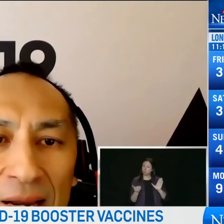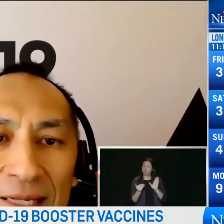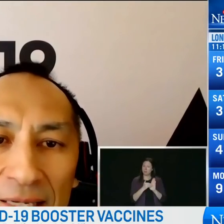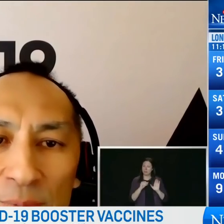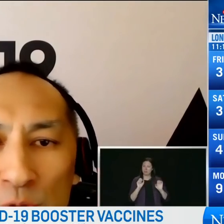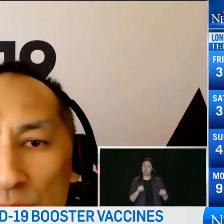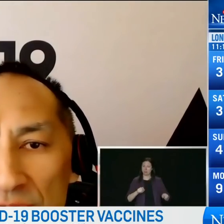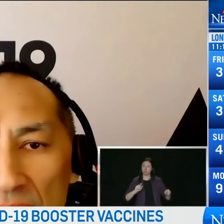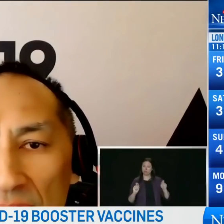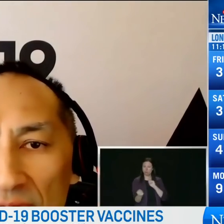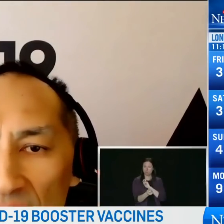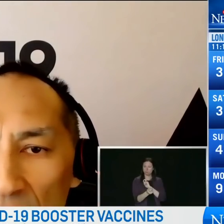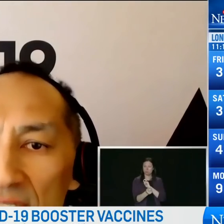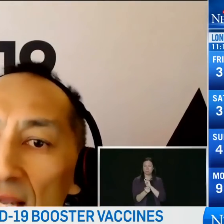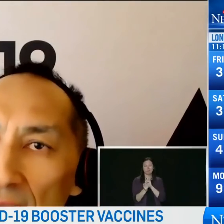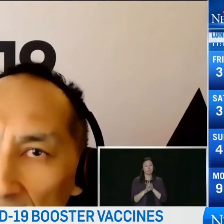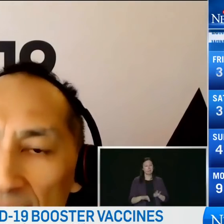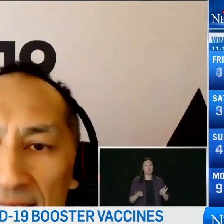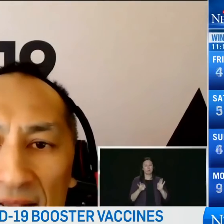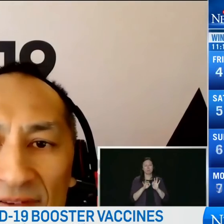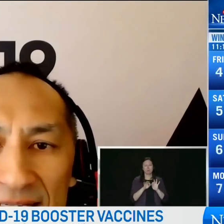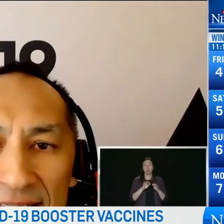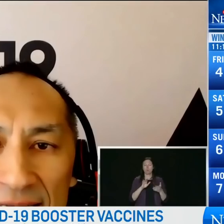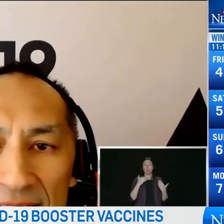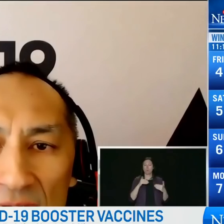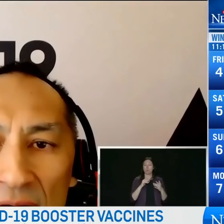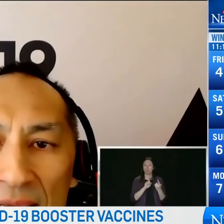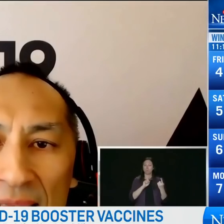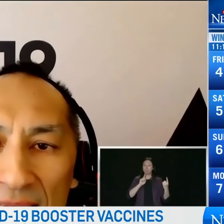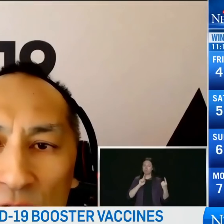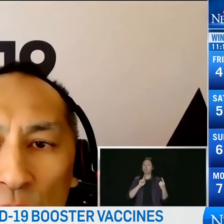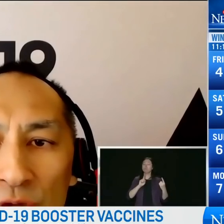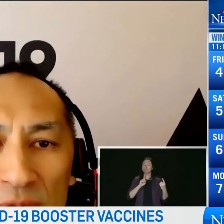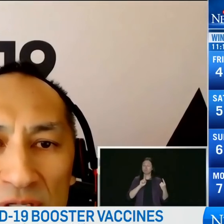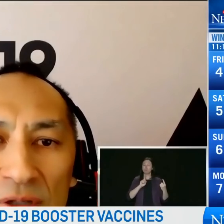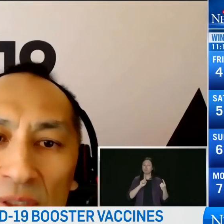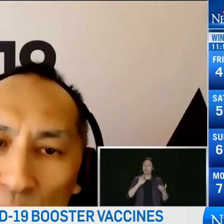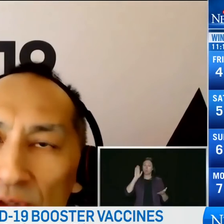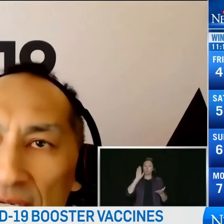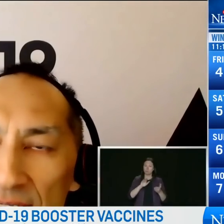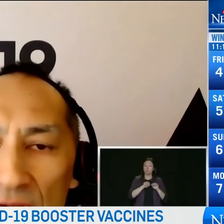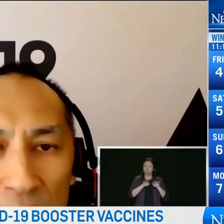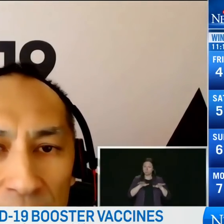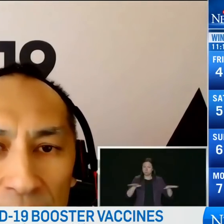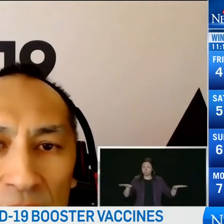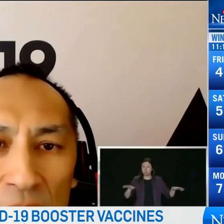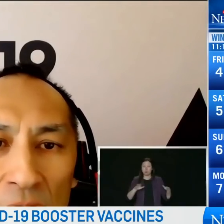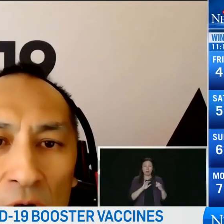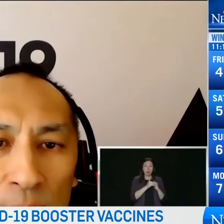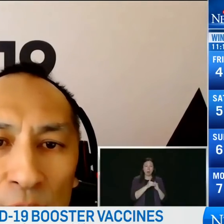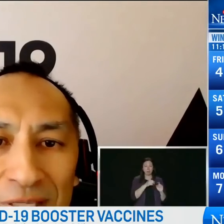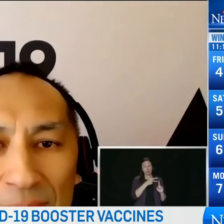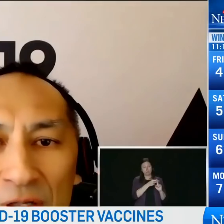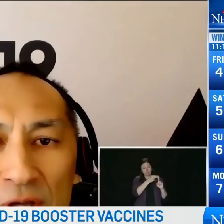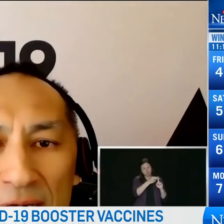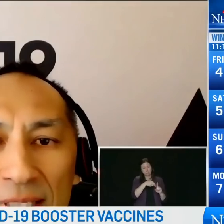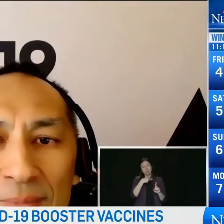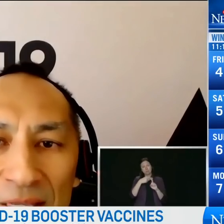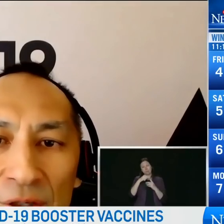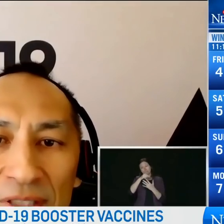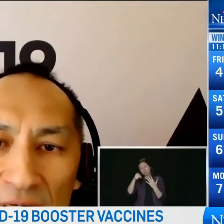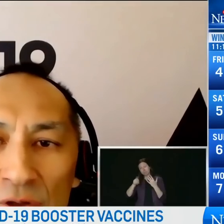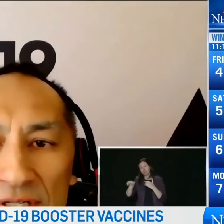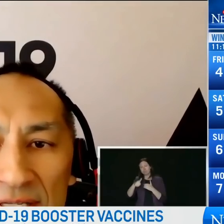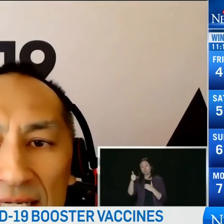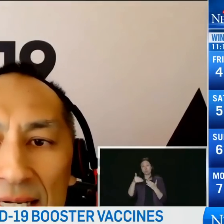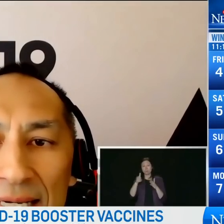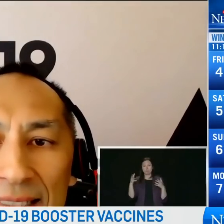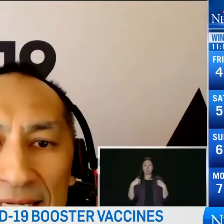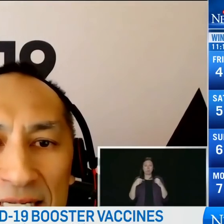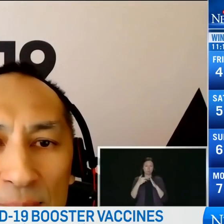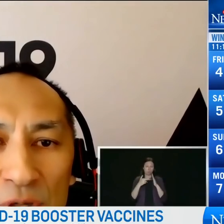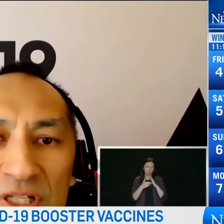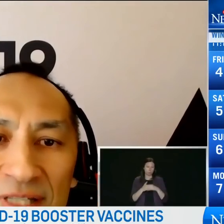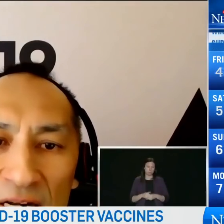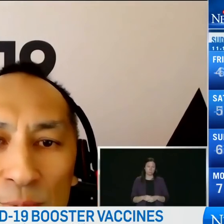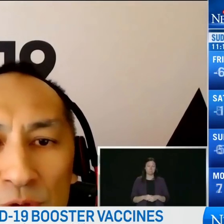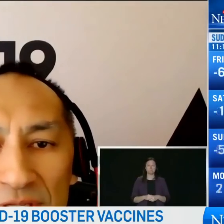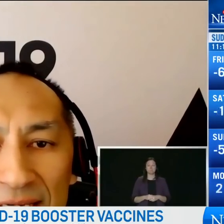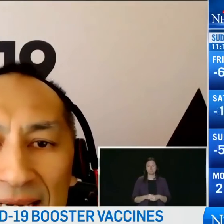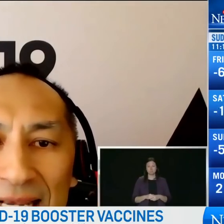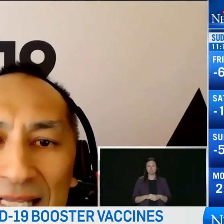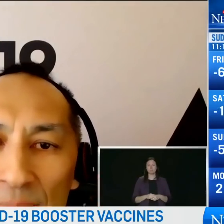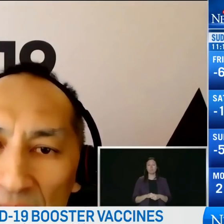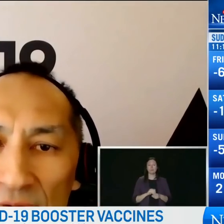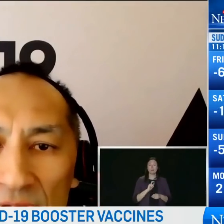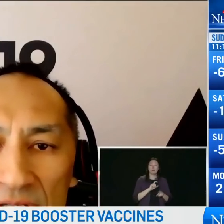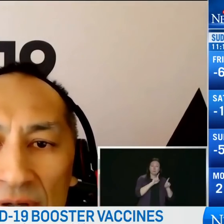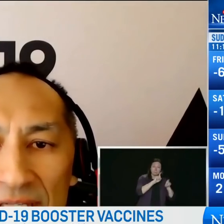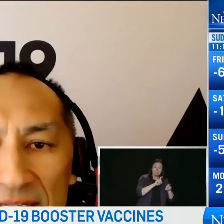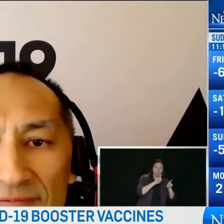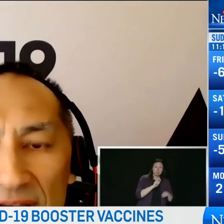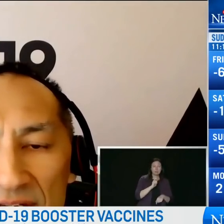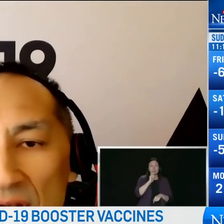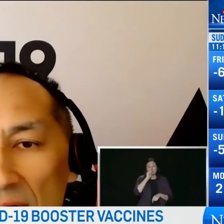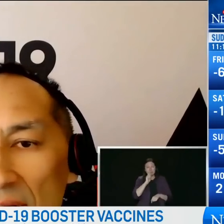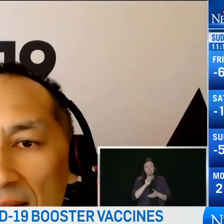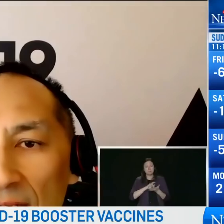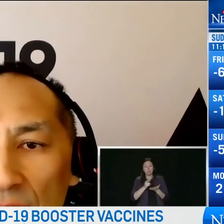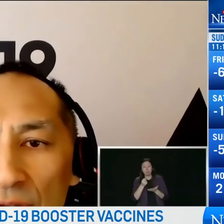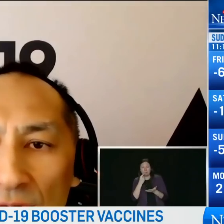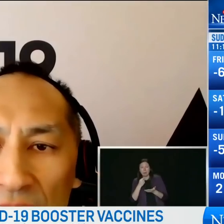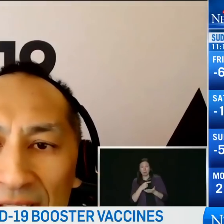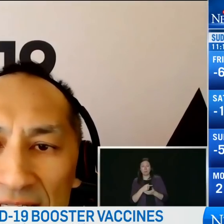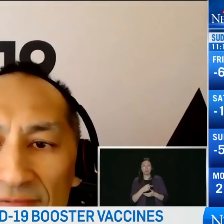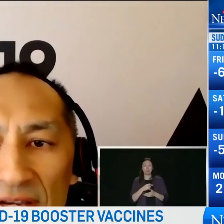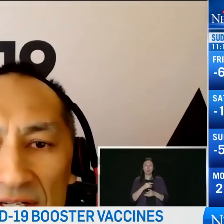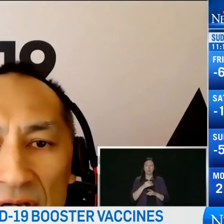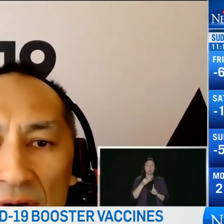REMINDER OF HOW QUICKLY THINGS